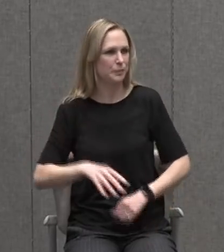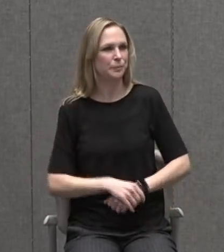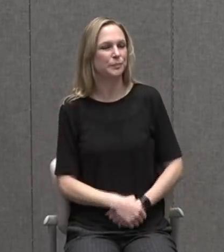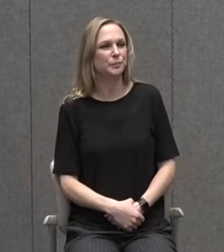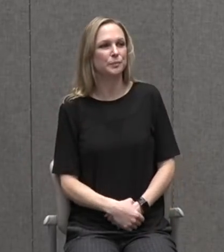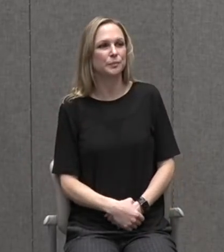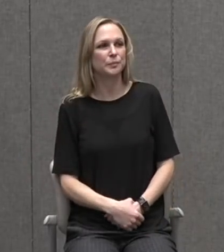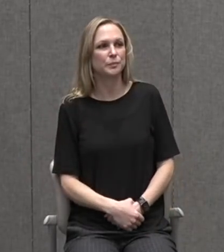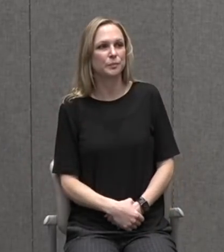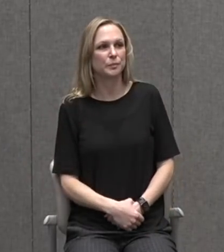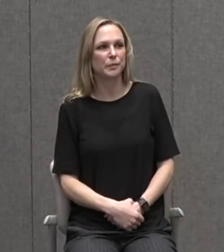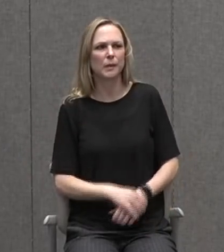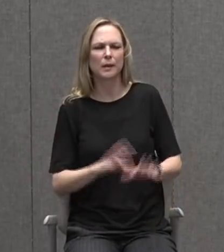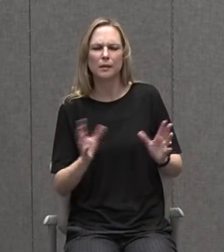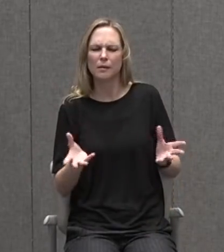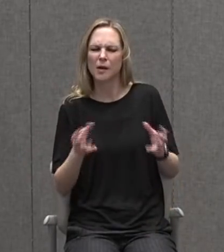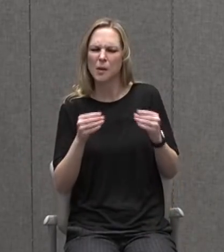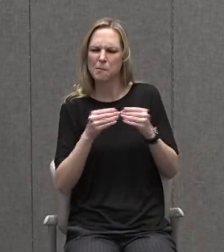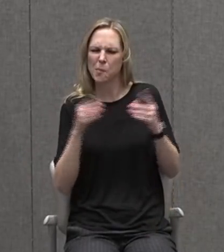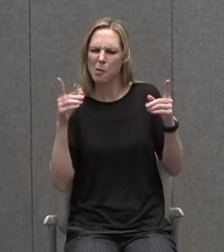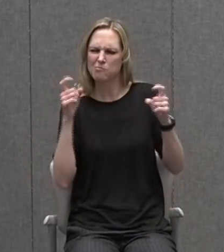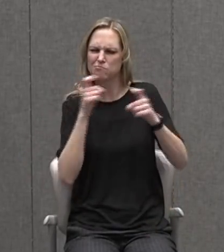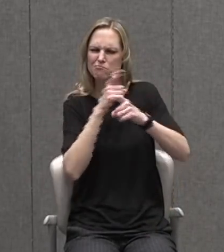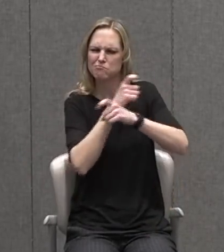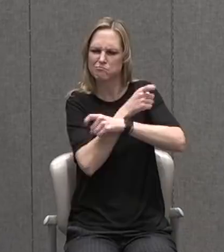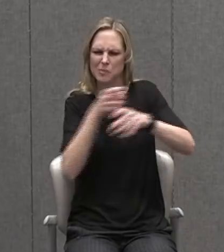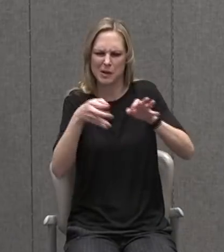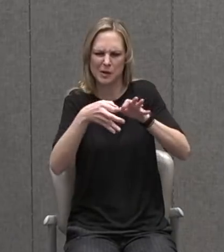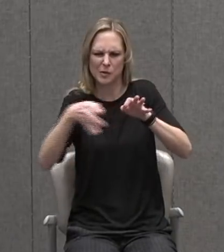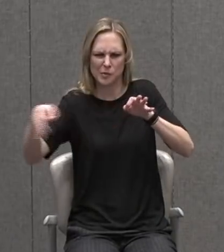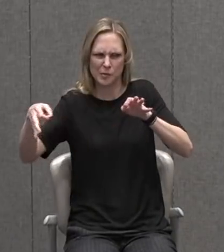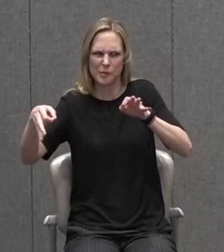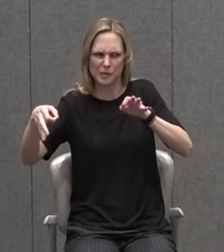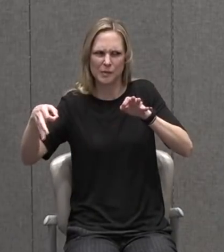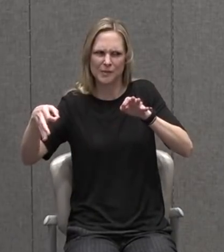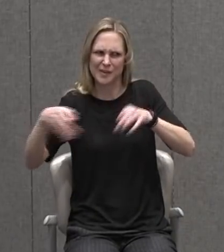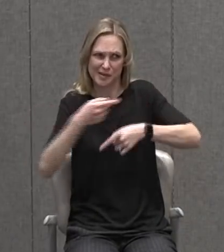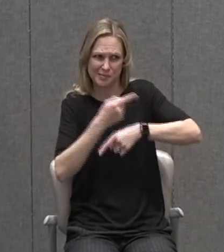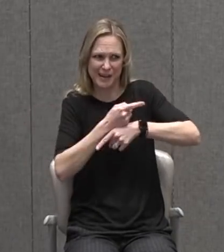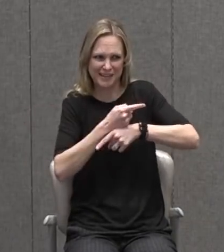So this is a little bit more complex expression than the first one right?